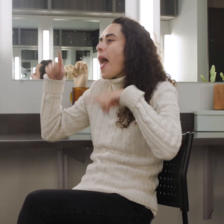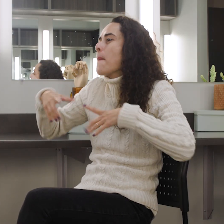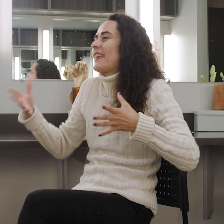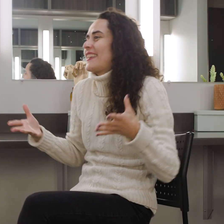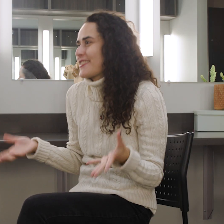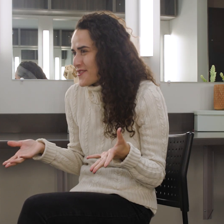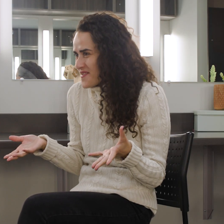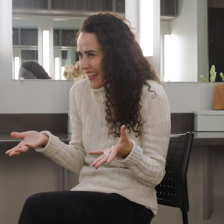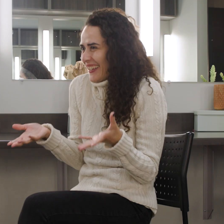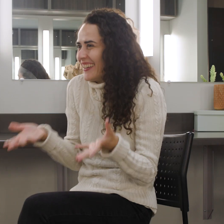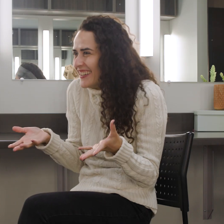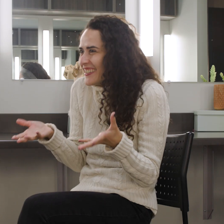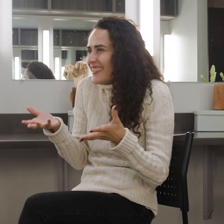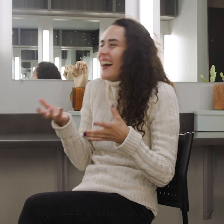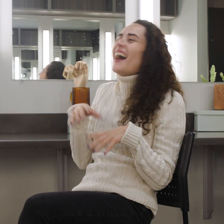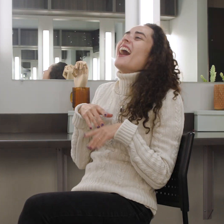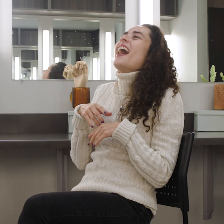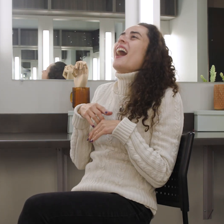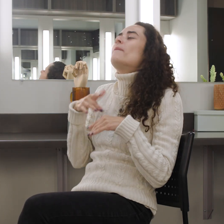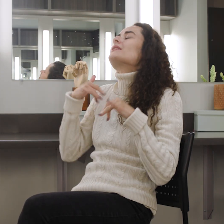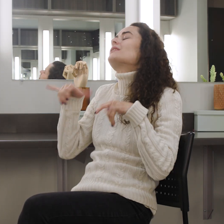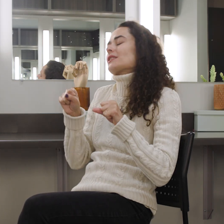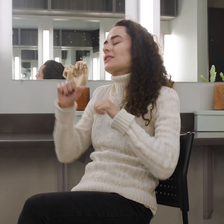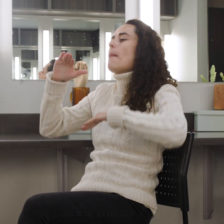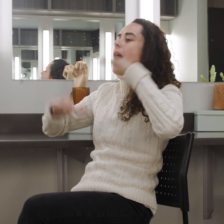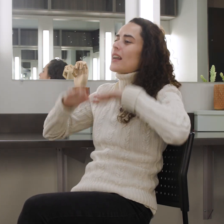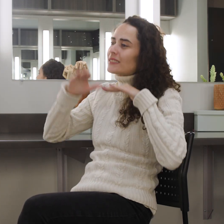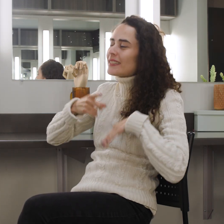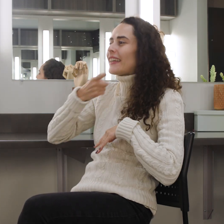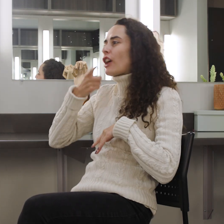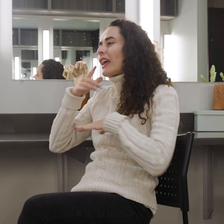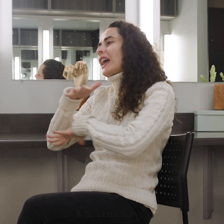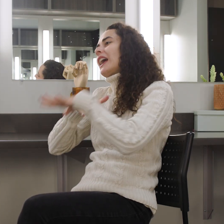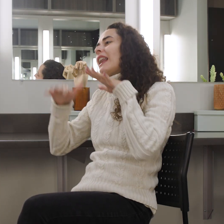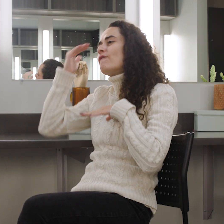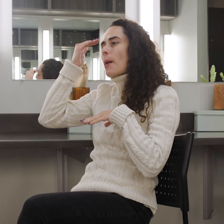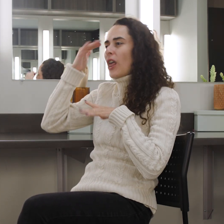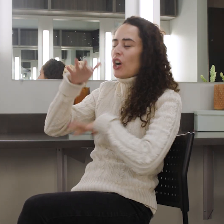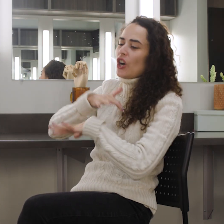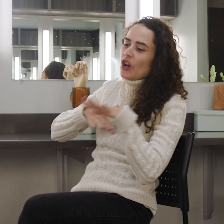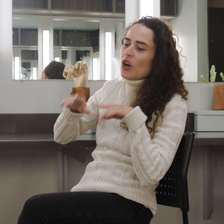That’s why I came here to RIT! Yes! There was finally hearing and Deaf balance here.